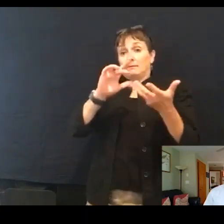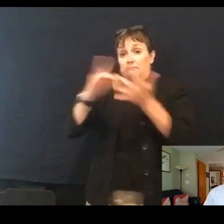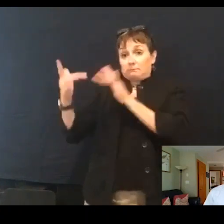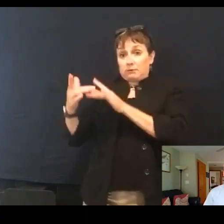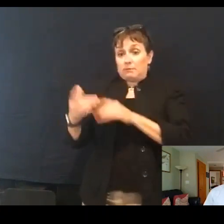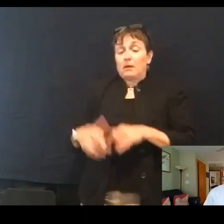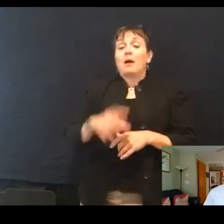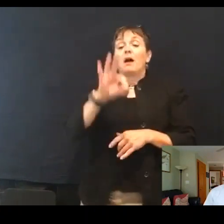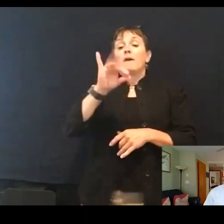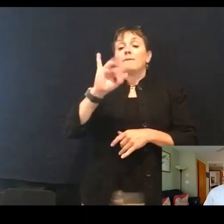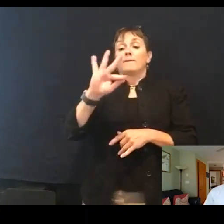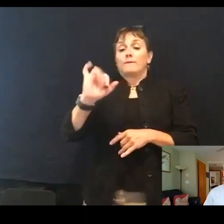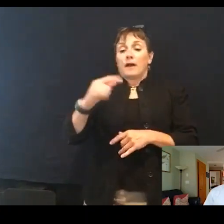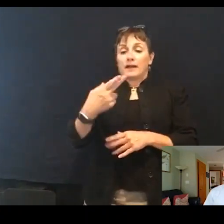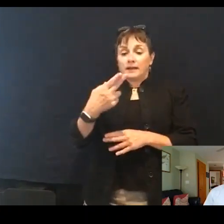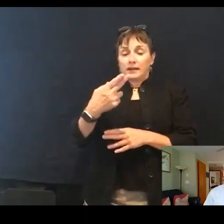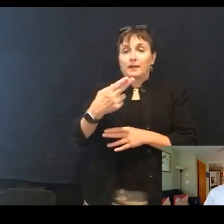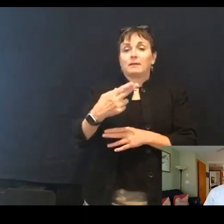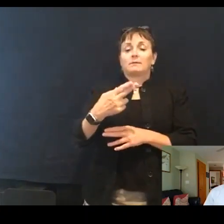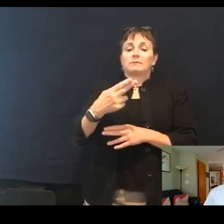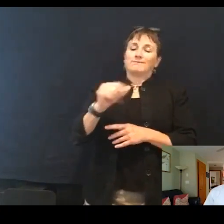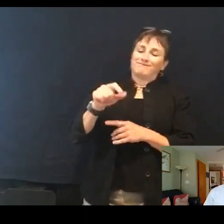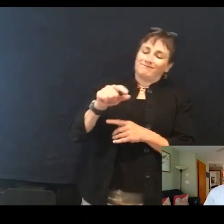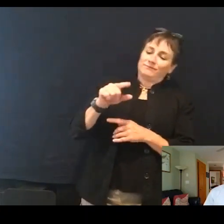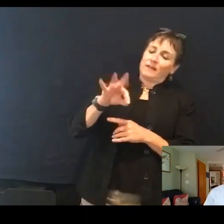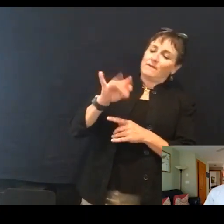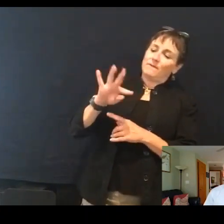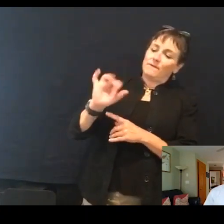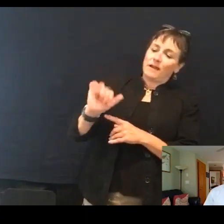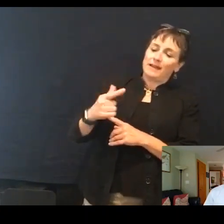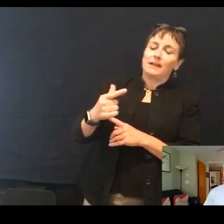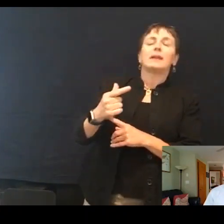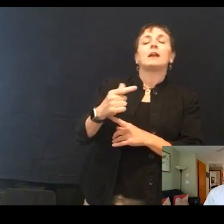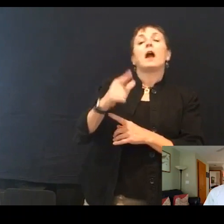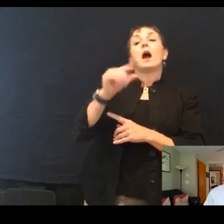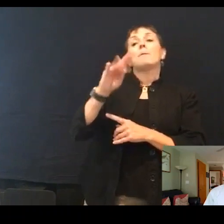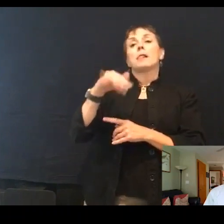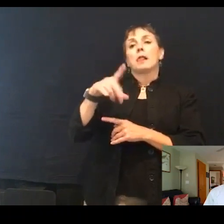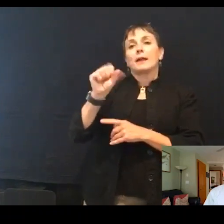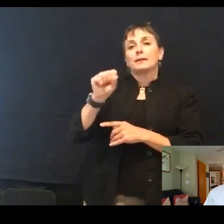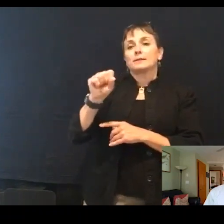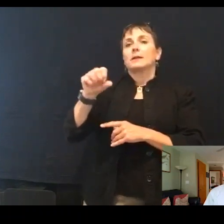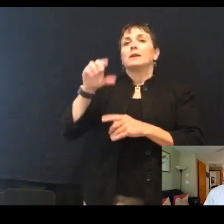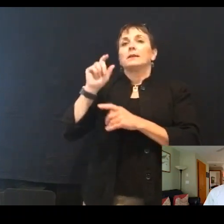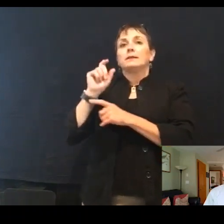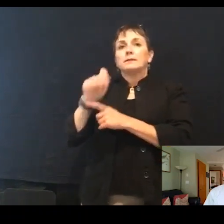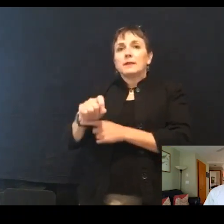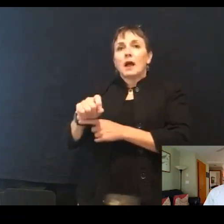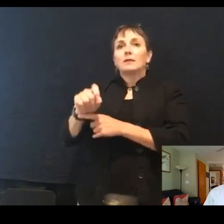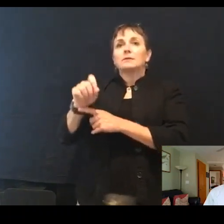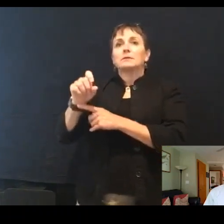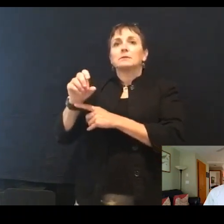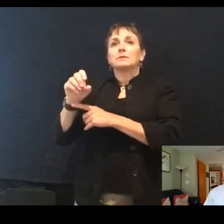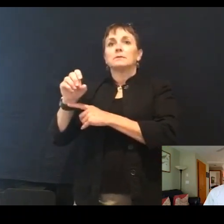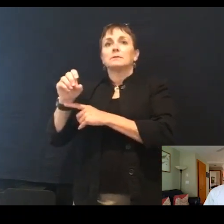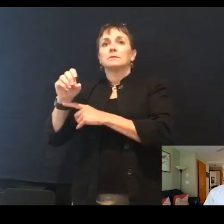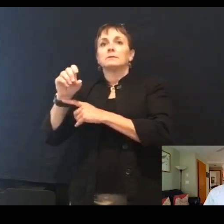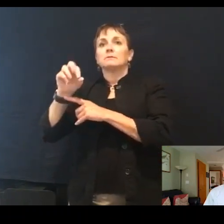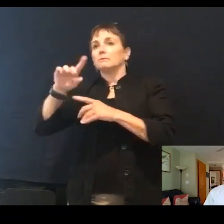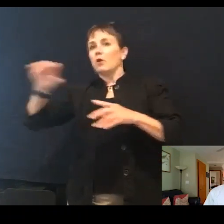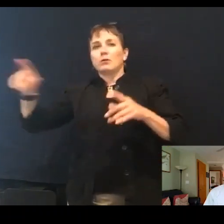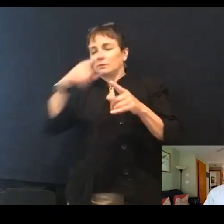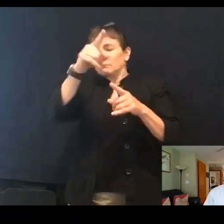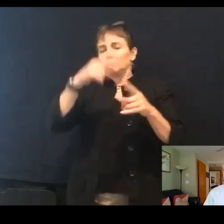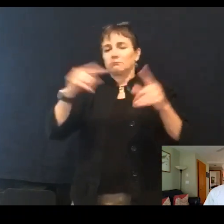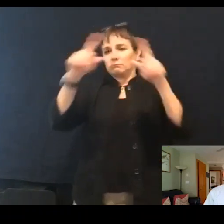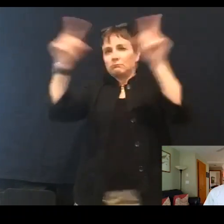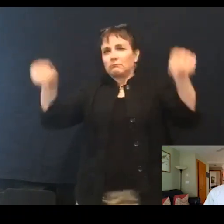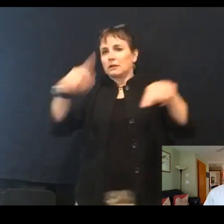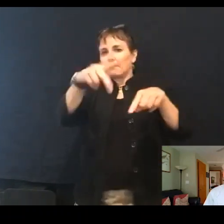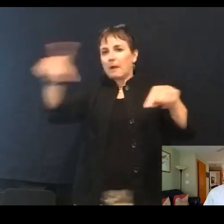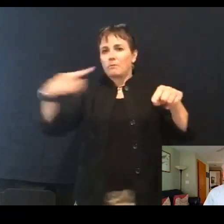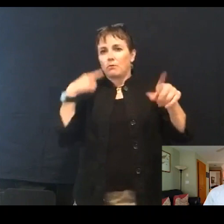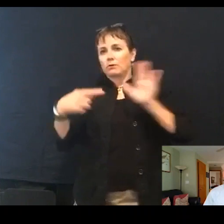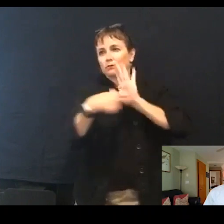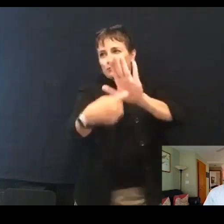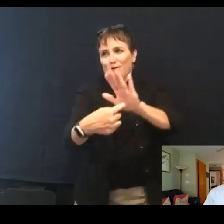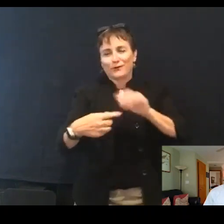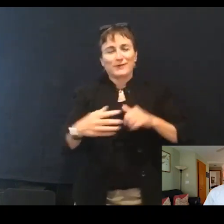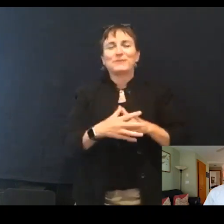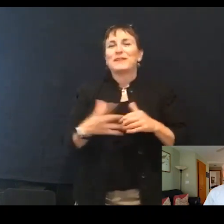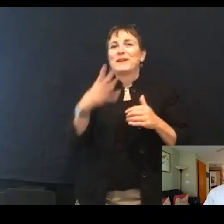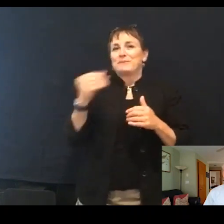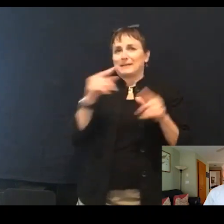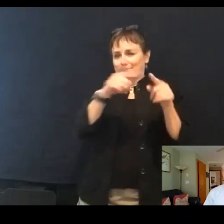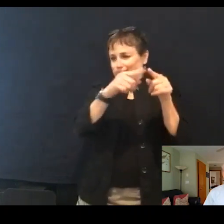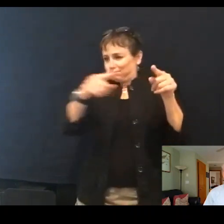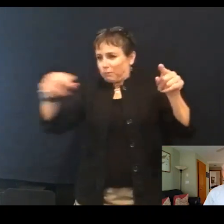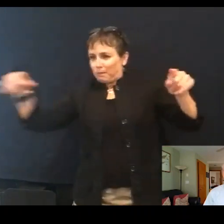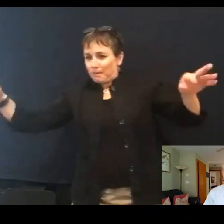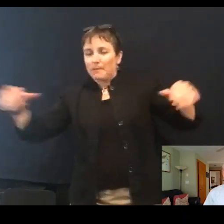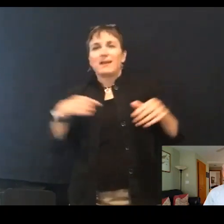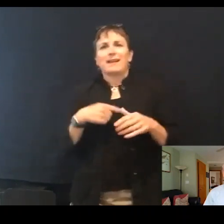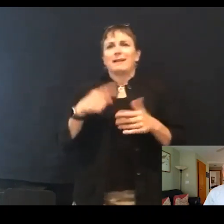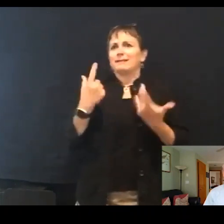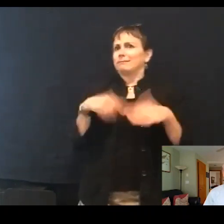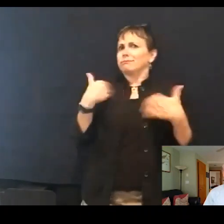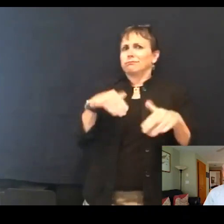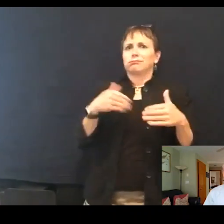access-genetic-testing-program, fightingblindness.org/open